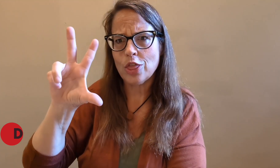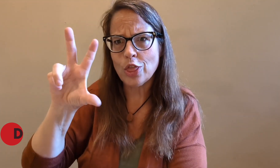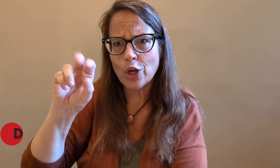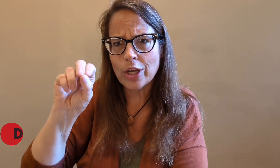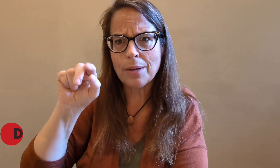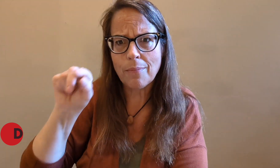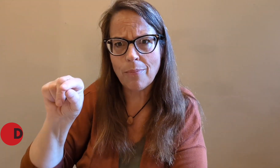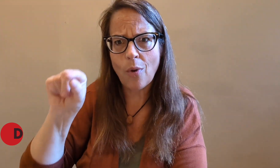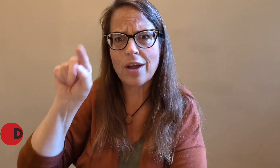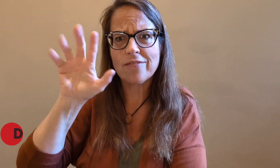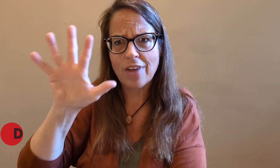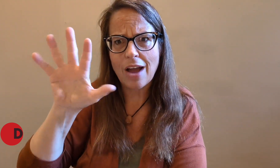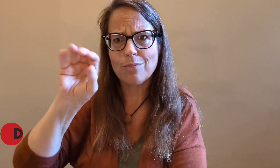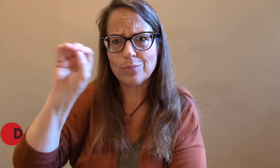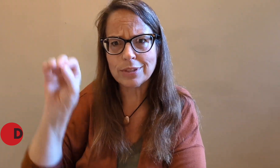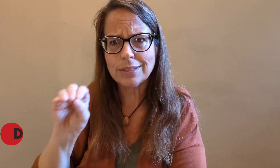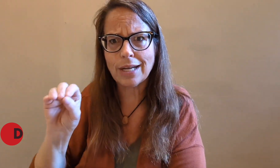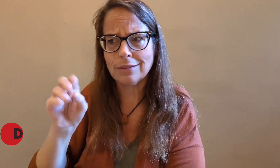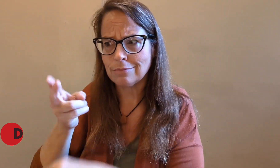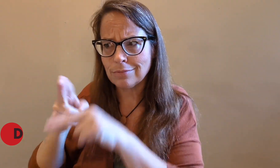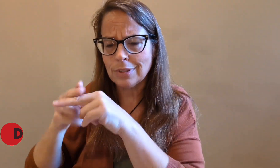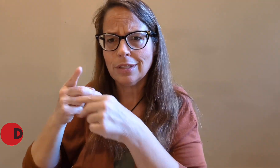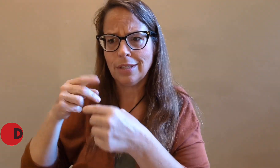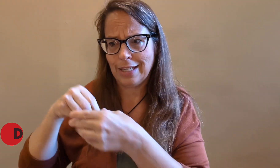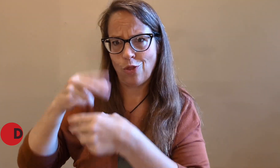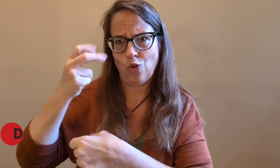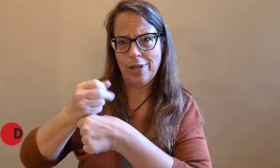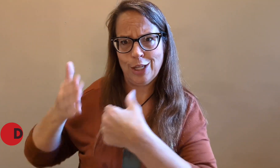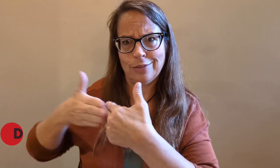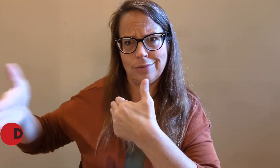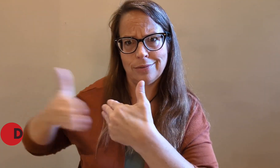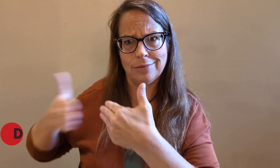for a 30.5% increase over 3 years.